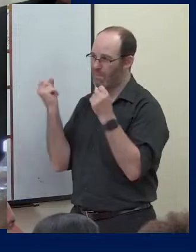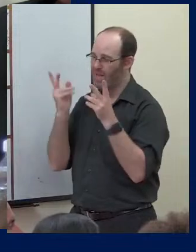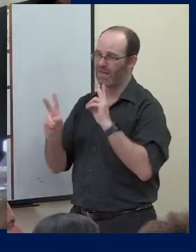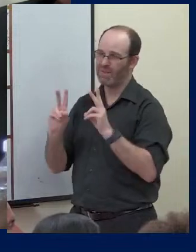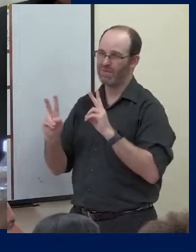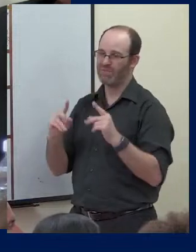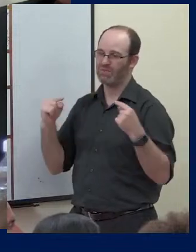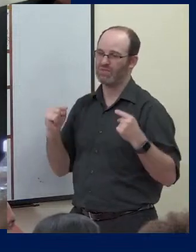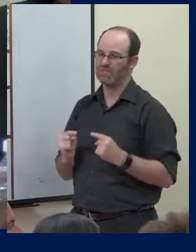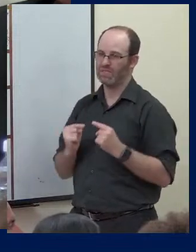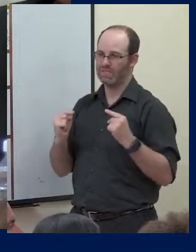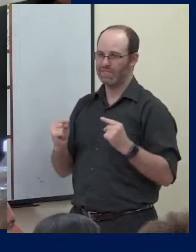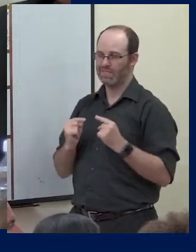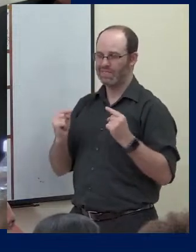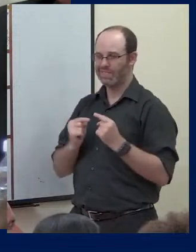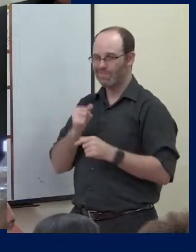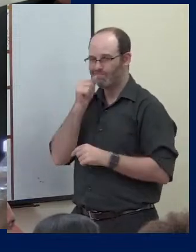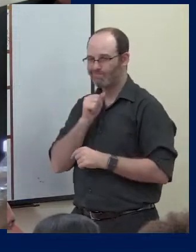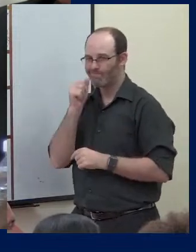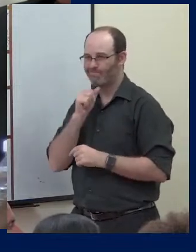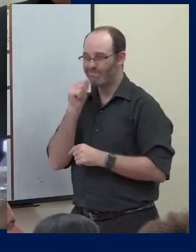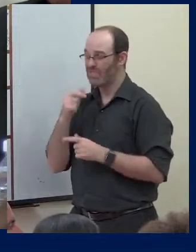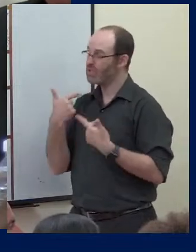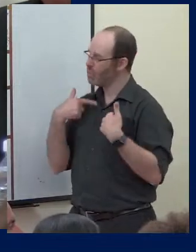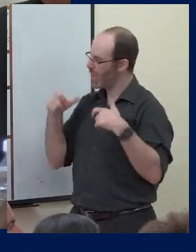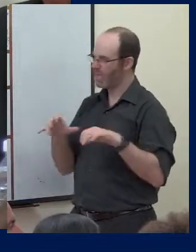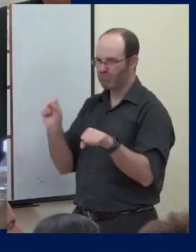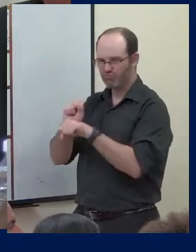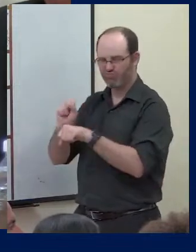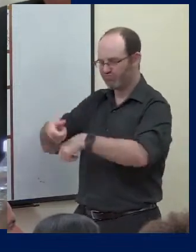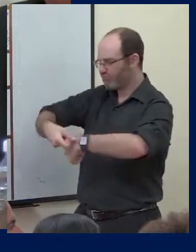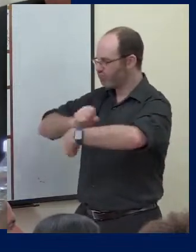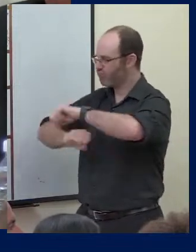so we know we have work to do and now we have to build on 988 because when you take the